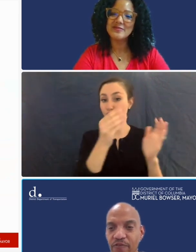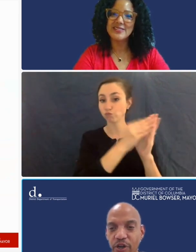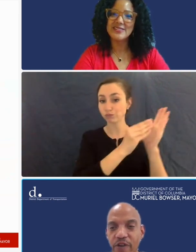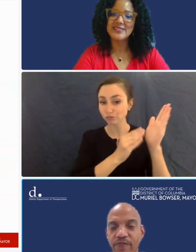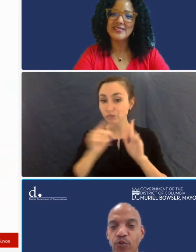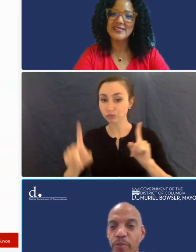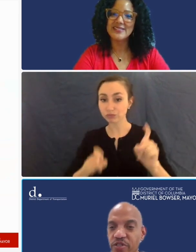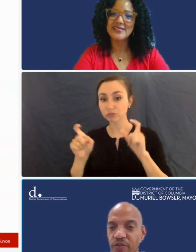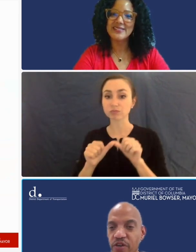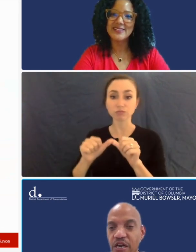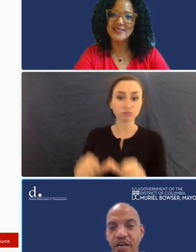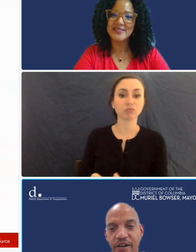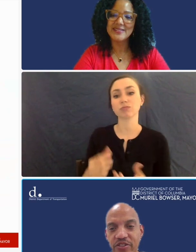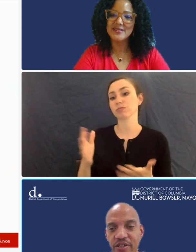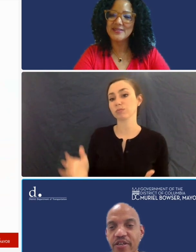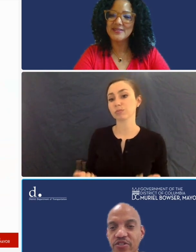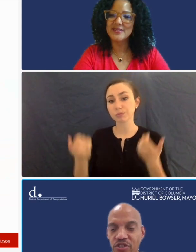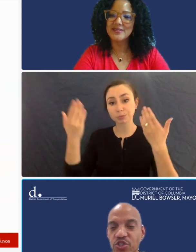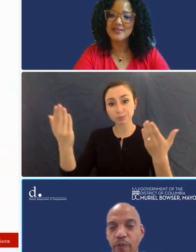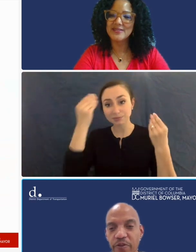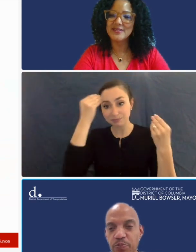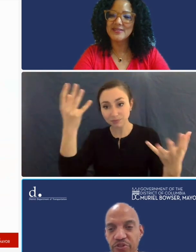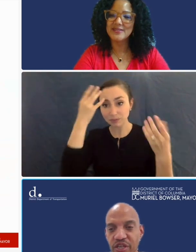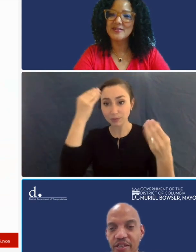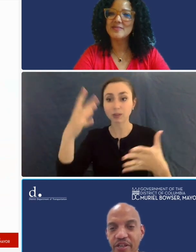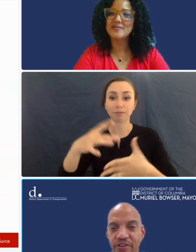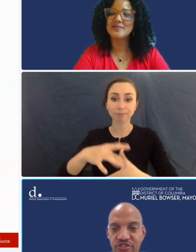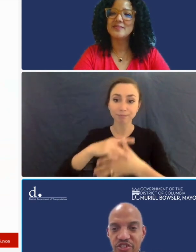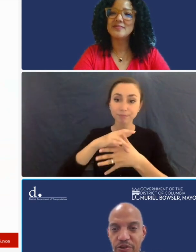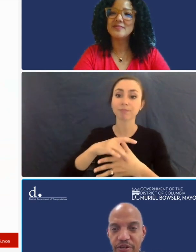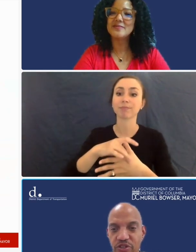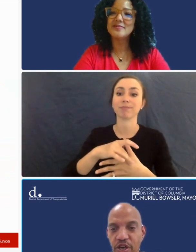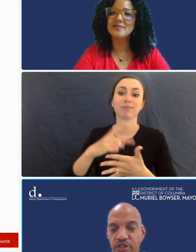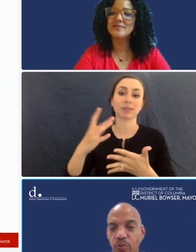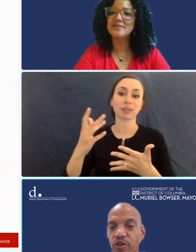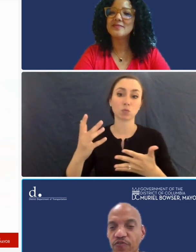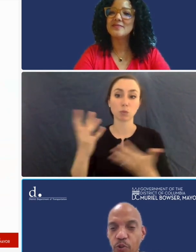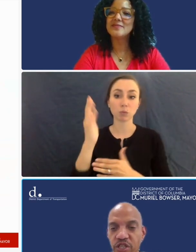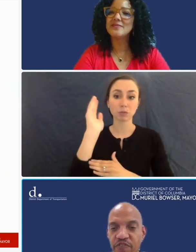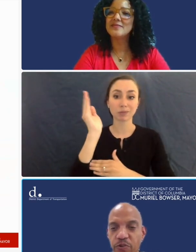informative content such as what was presented in this series so we look forward to everyone's